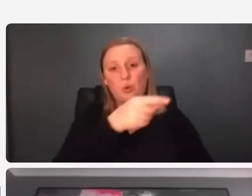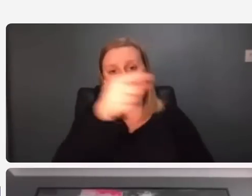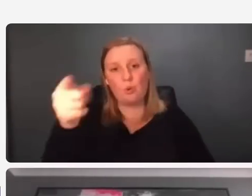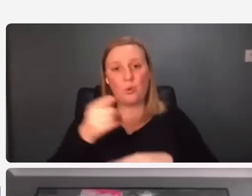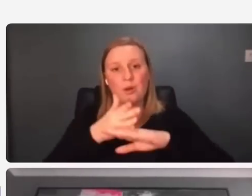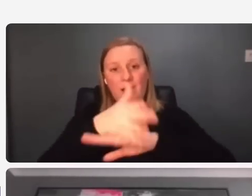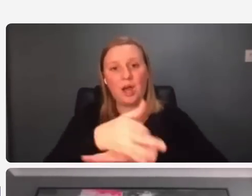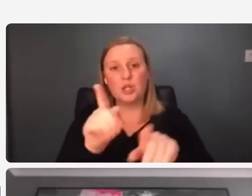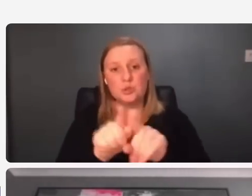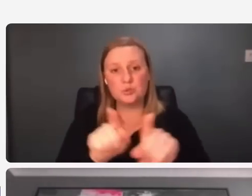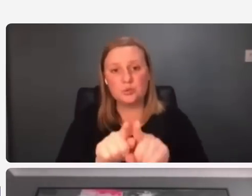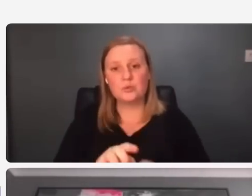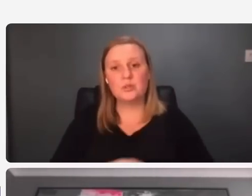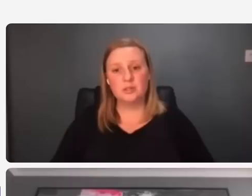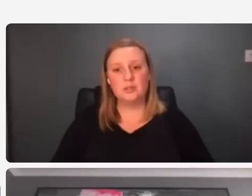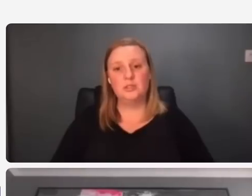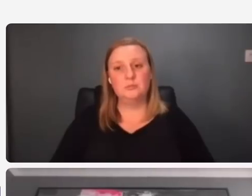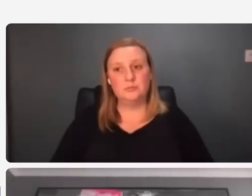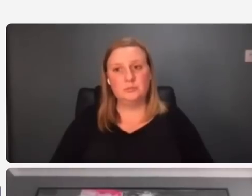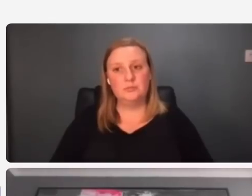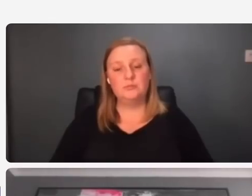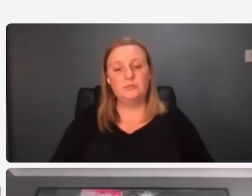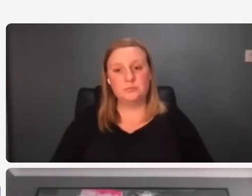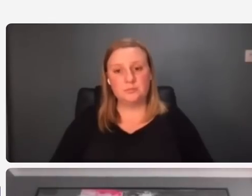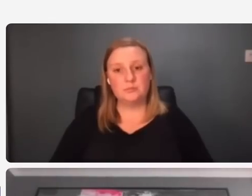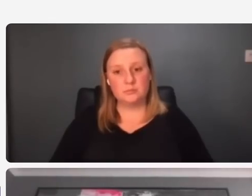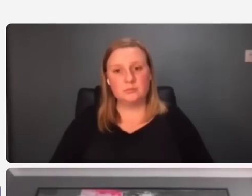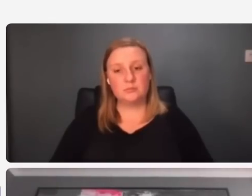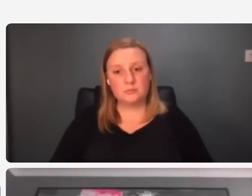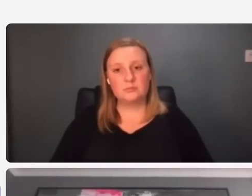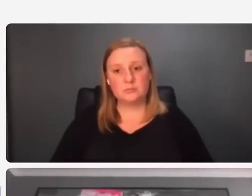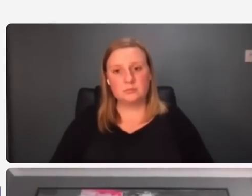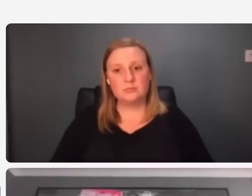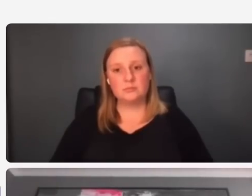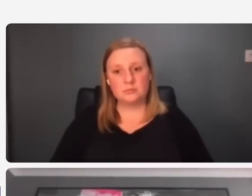Some of the things that we're trying to do to make this work - so we're trying to put out into the public